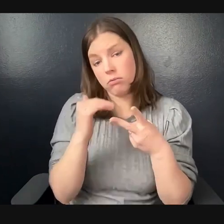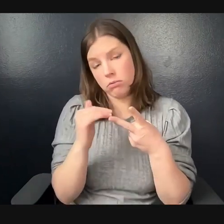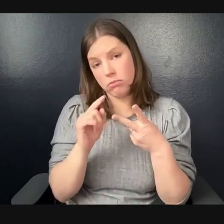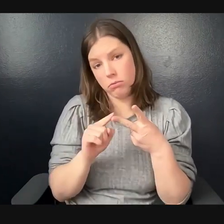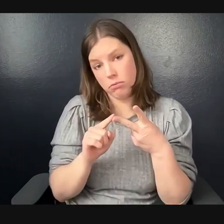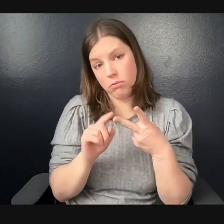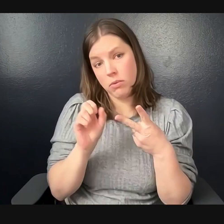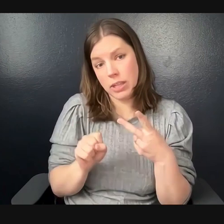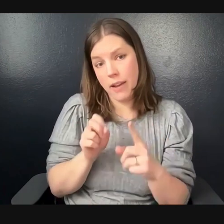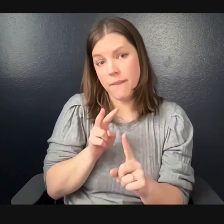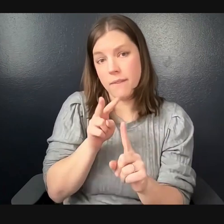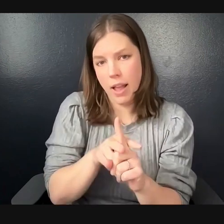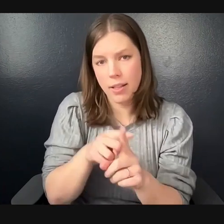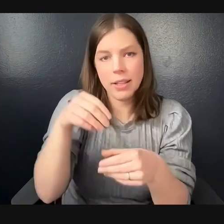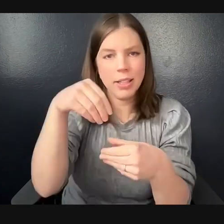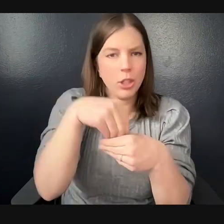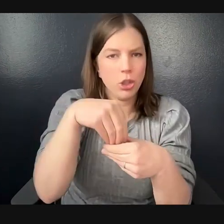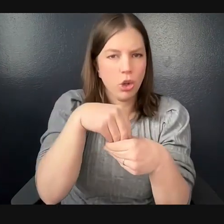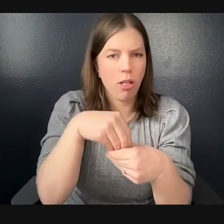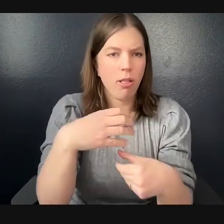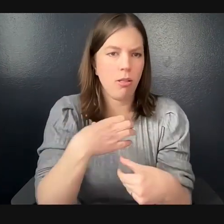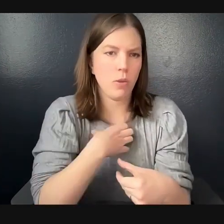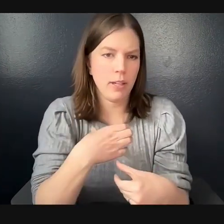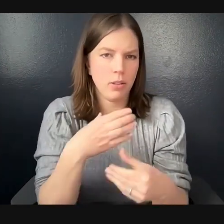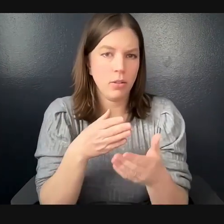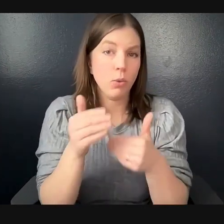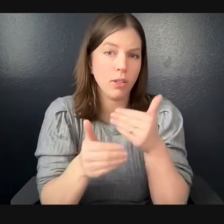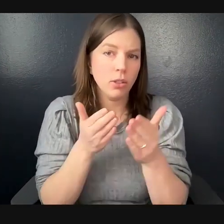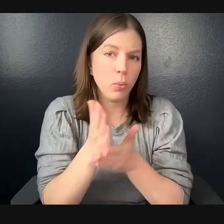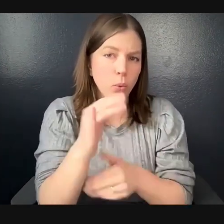Another option you have would be to file an internal grievance.